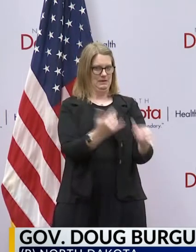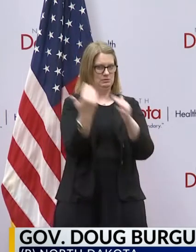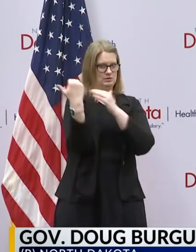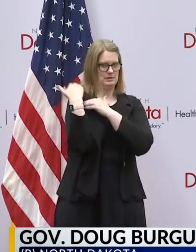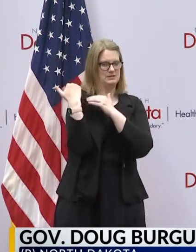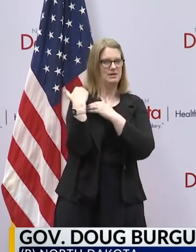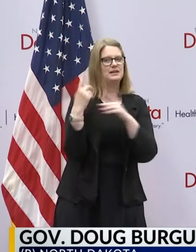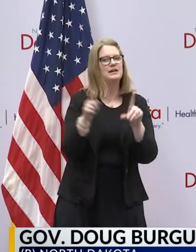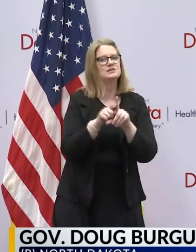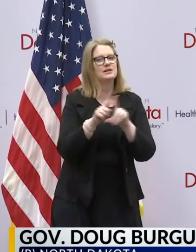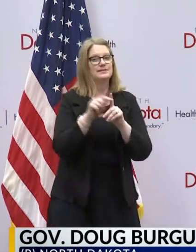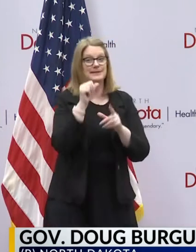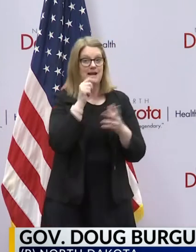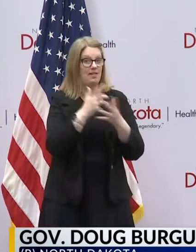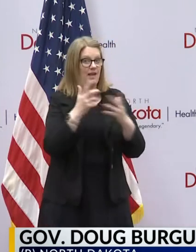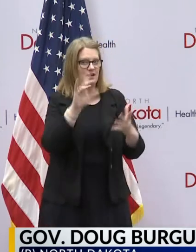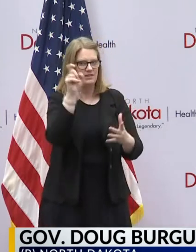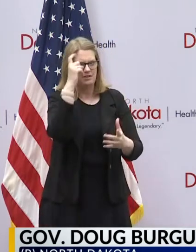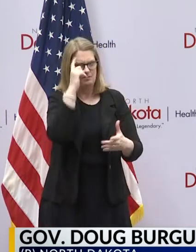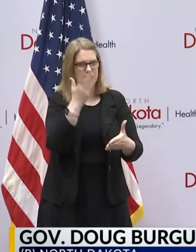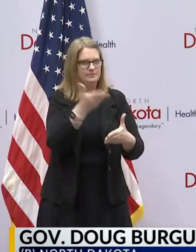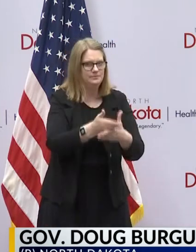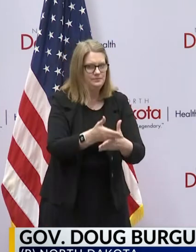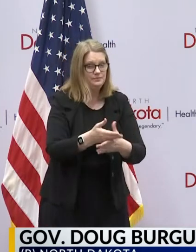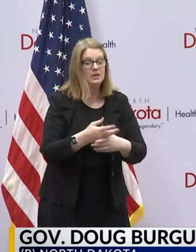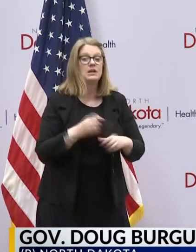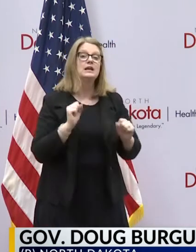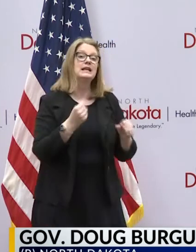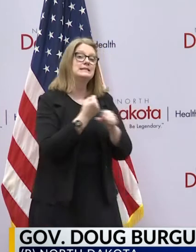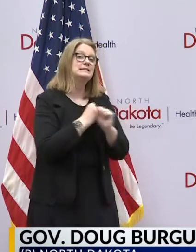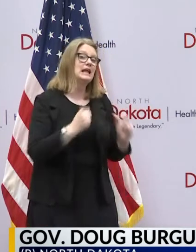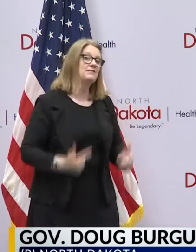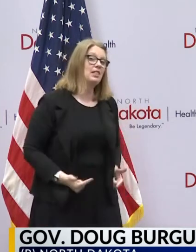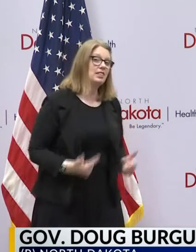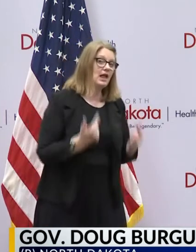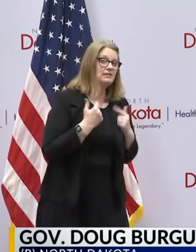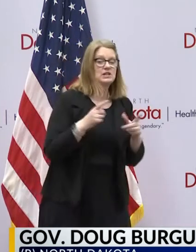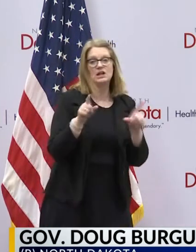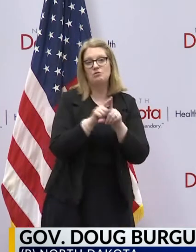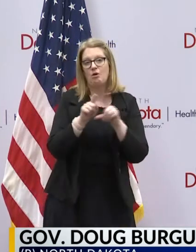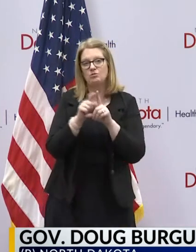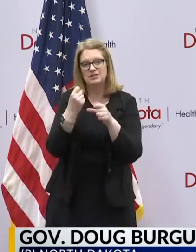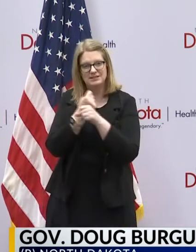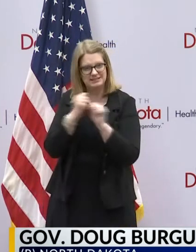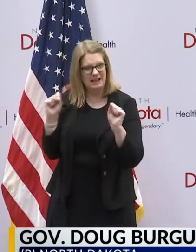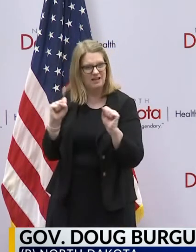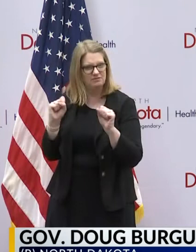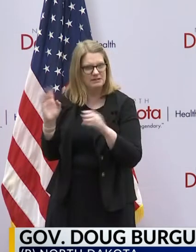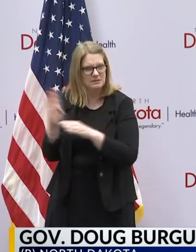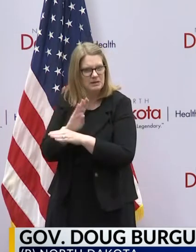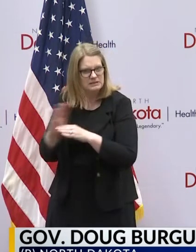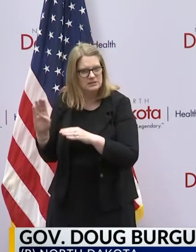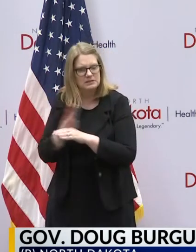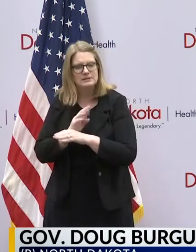RELIANCE ON INDIVIDUAL RESPONSIBILITY AND A LIGHT TOUCH FROM GOVERNMENT, AND THAT ALLOWS